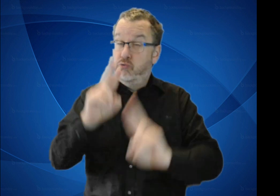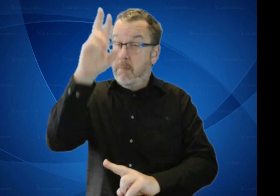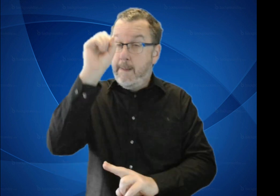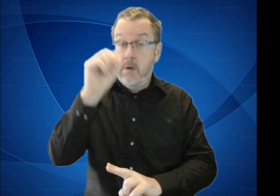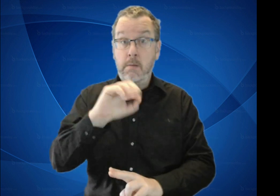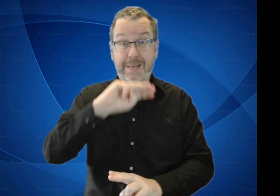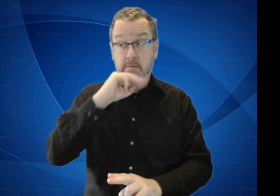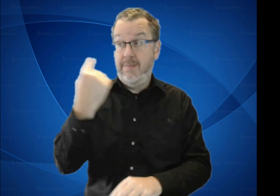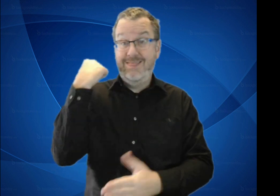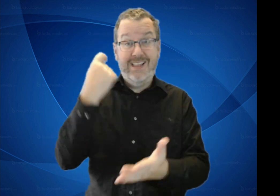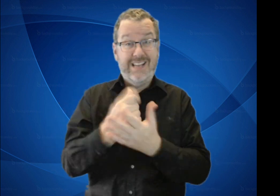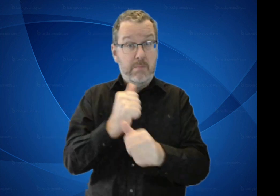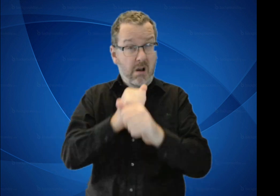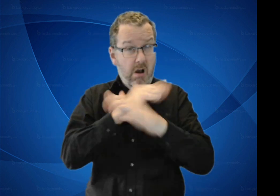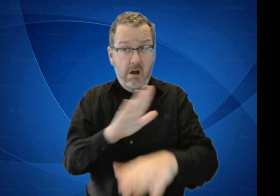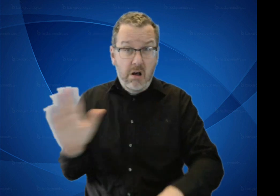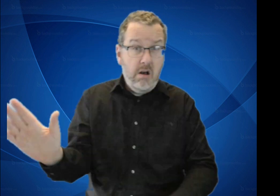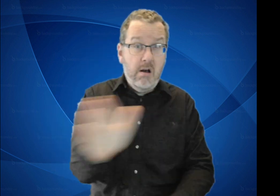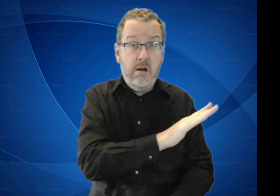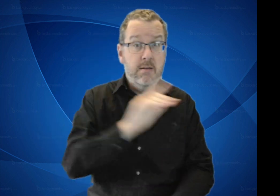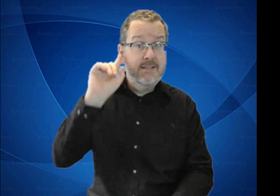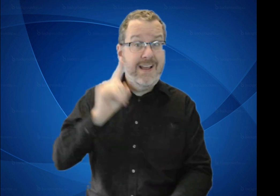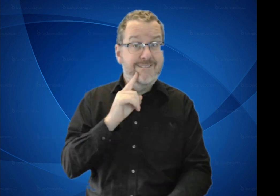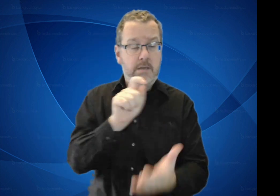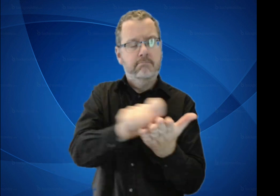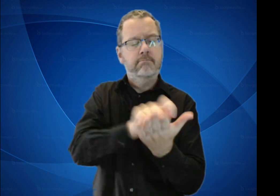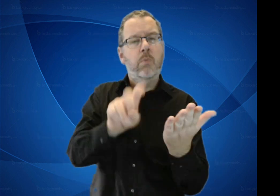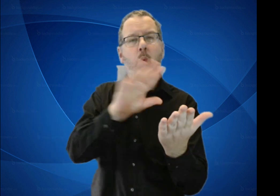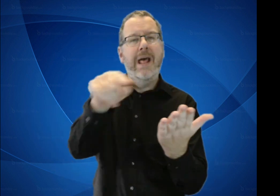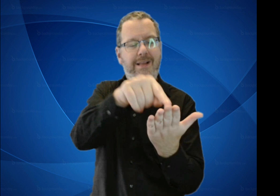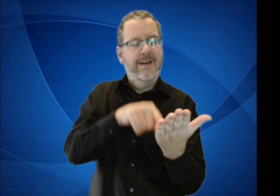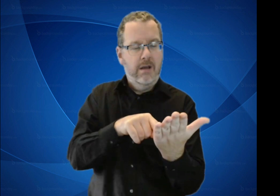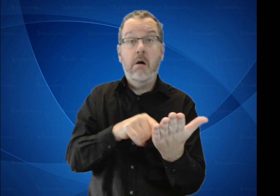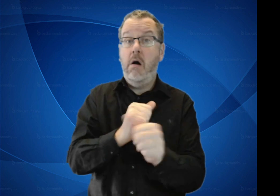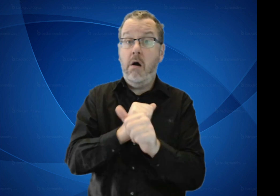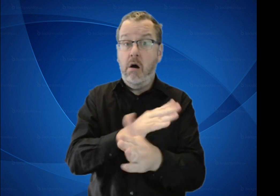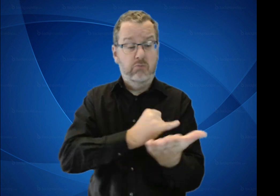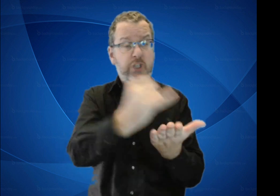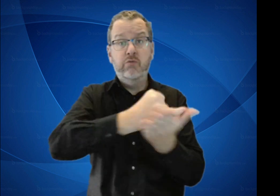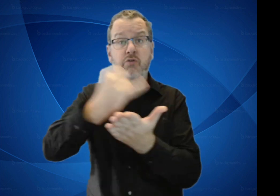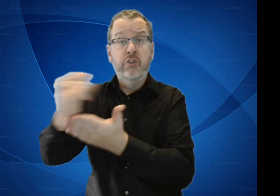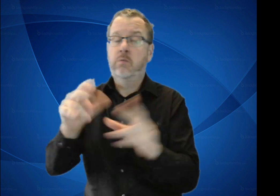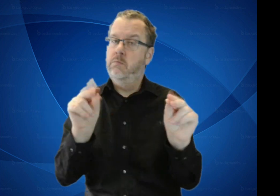It should be mentioned that this didn't mean that all wills by Deaf people were condemned;